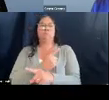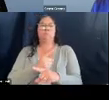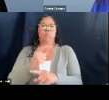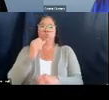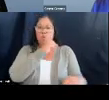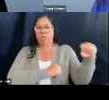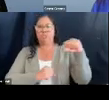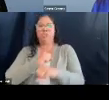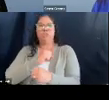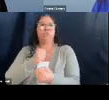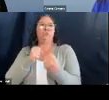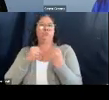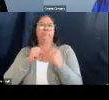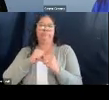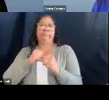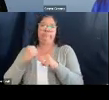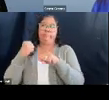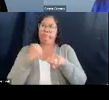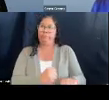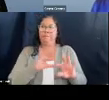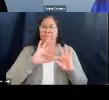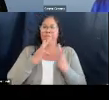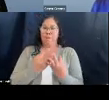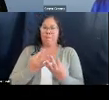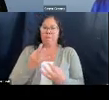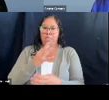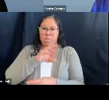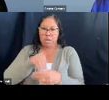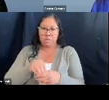and ultimately improve outcomes for black students with disabilities.